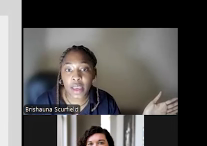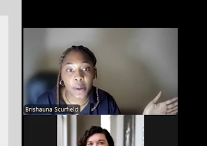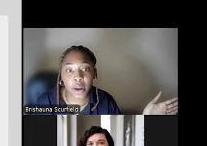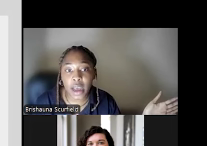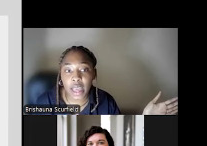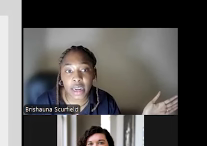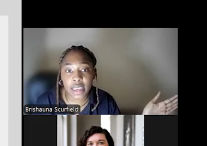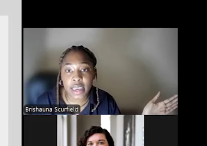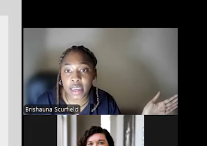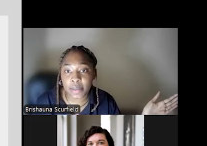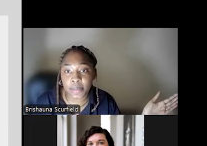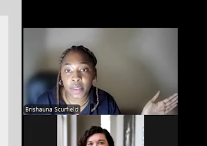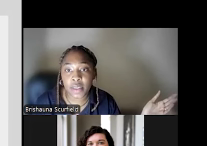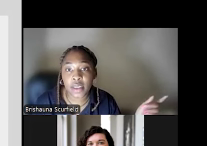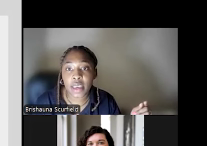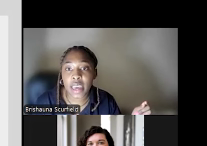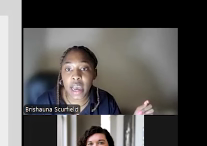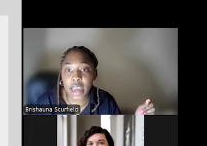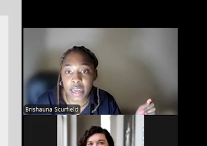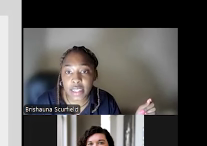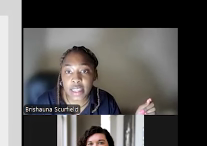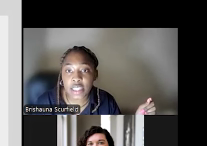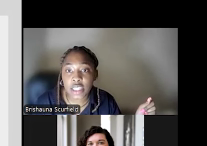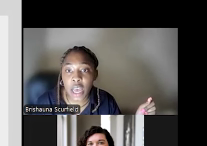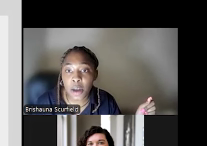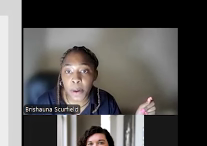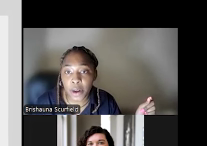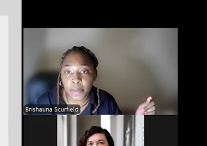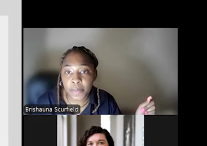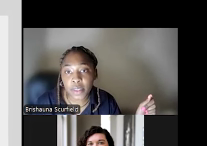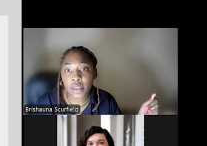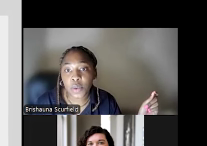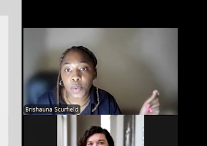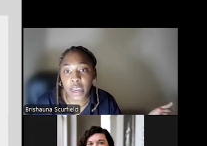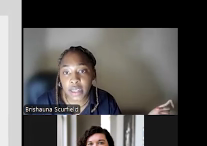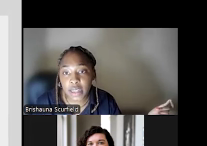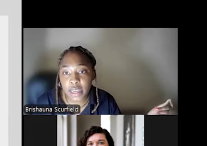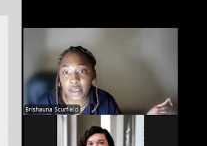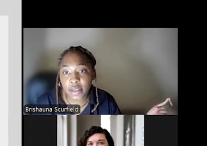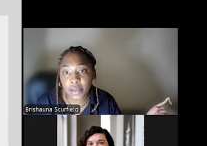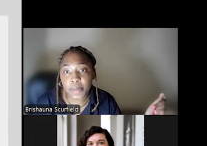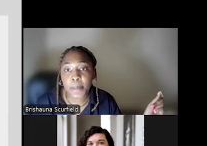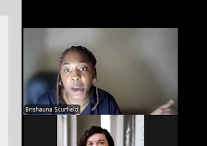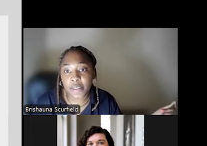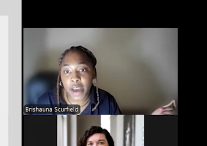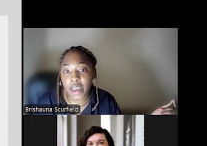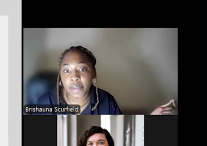If I were to highlight it again, it highlights in this style bar. Right click, modify,